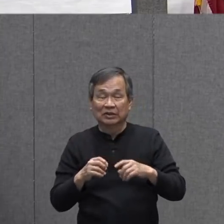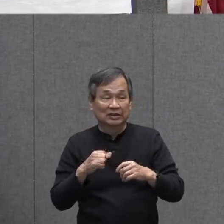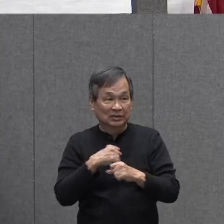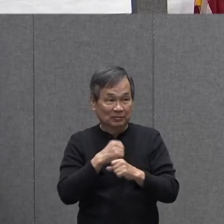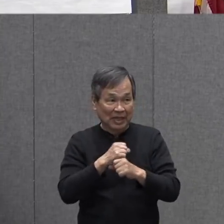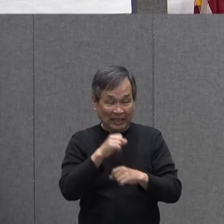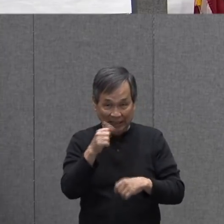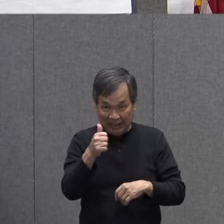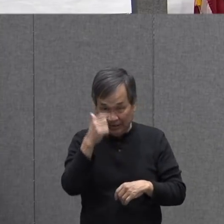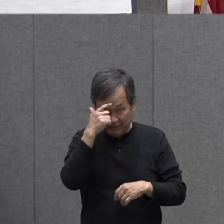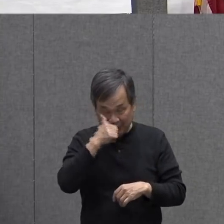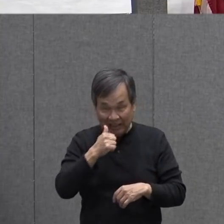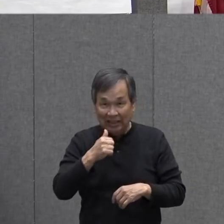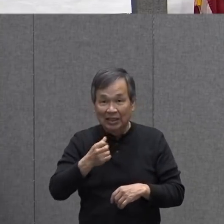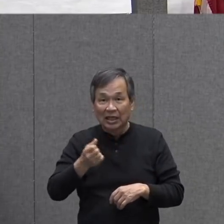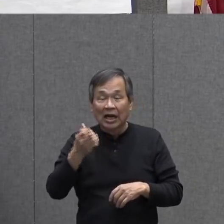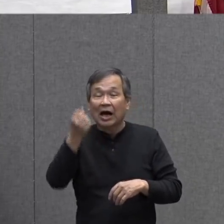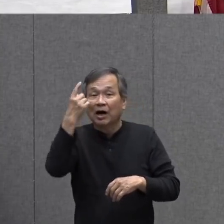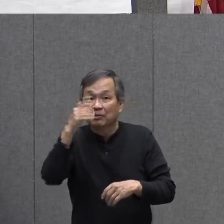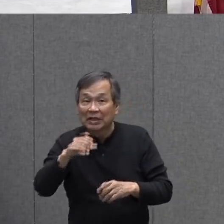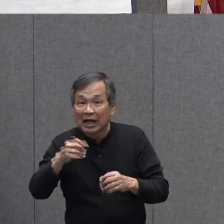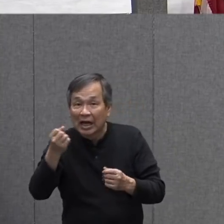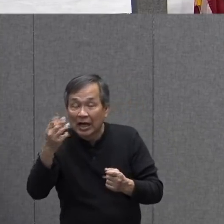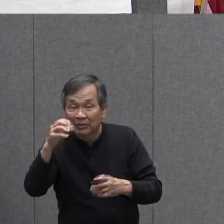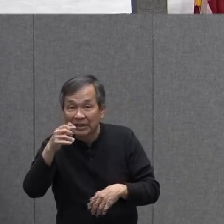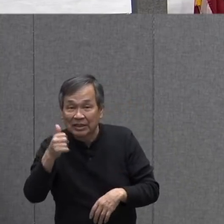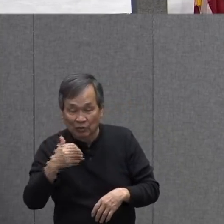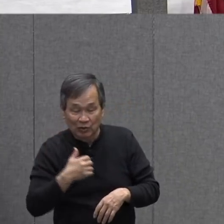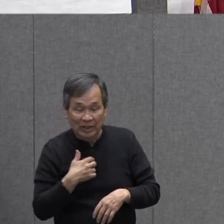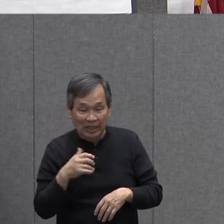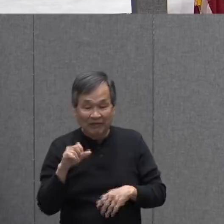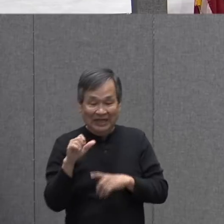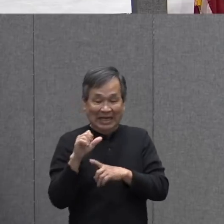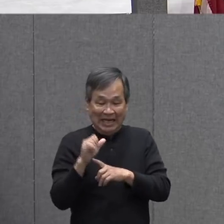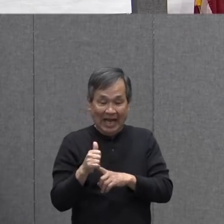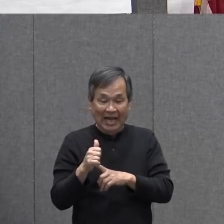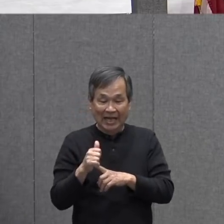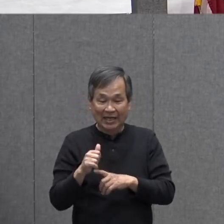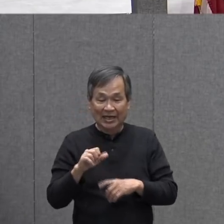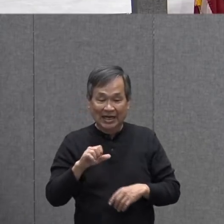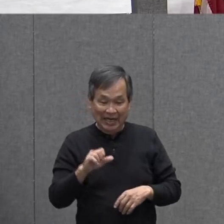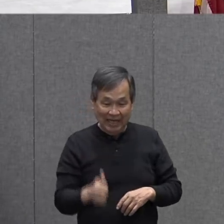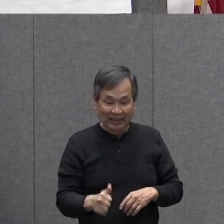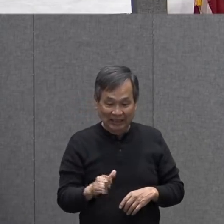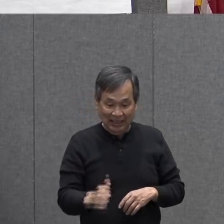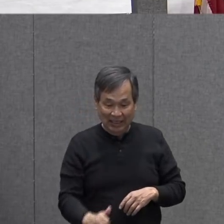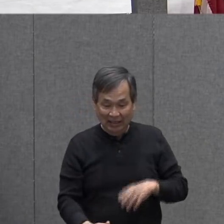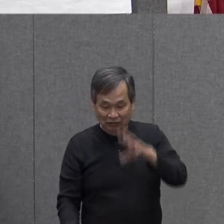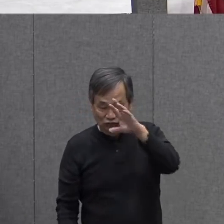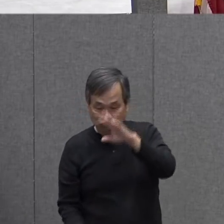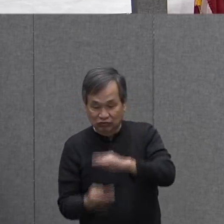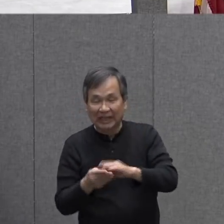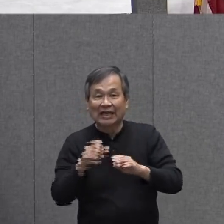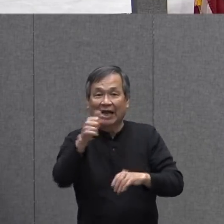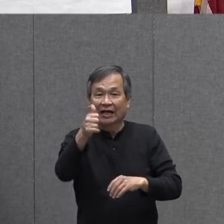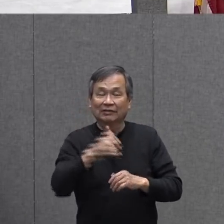Because guess how many tens we have? You've got it, 10 tens. One, two, three, four,